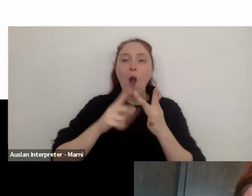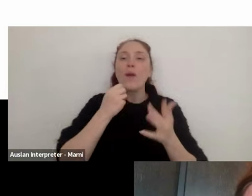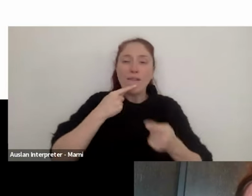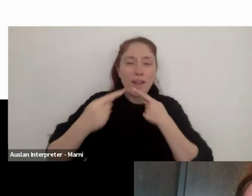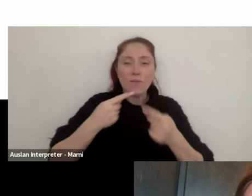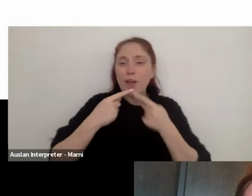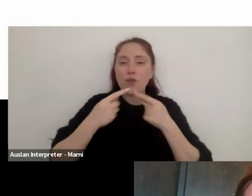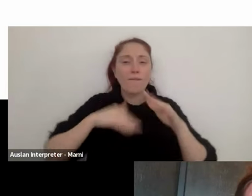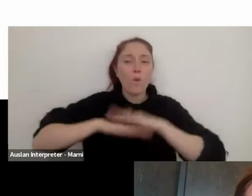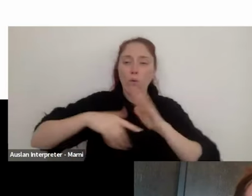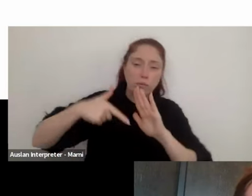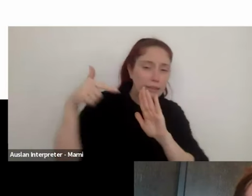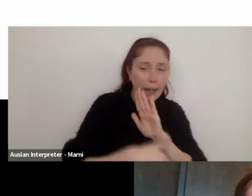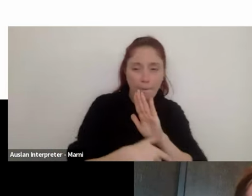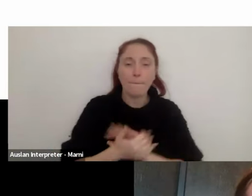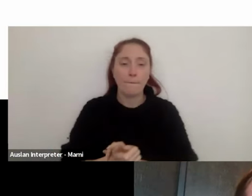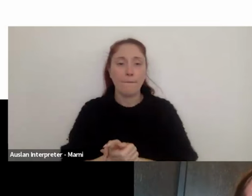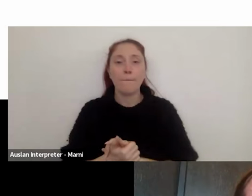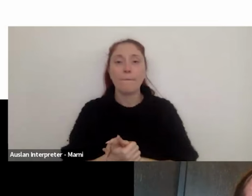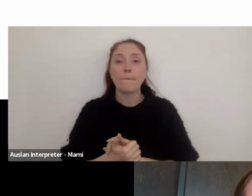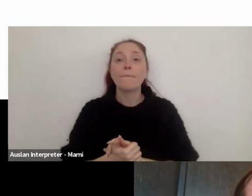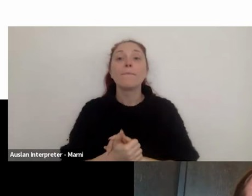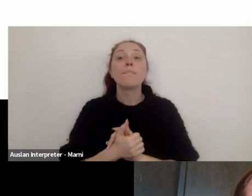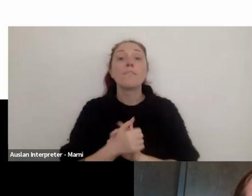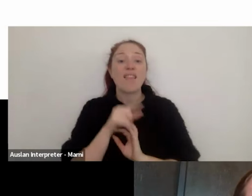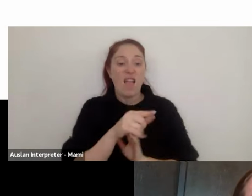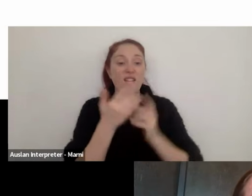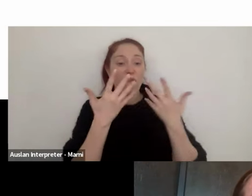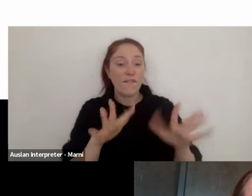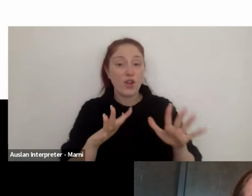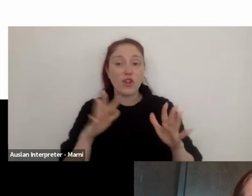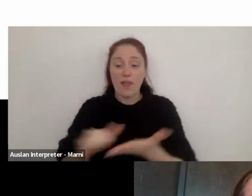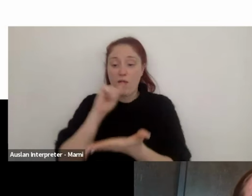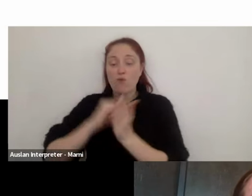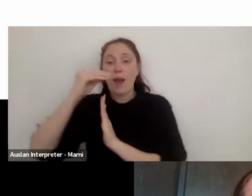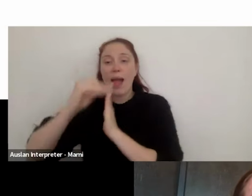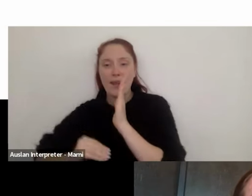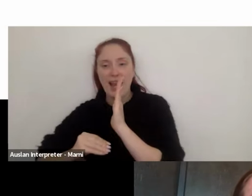for the full application stage are less so. We will be adding more detail about the full